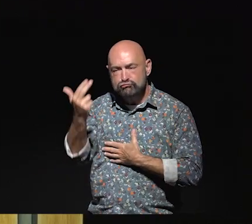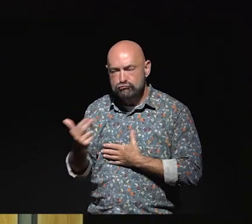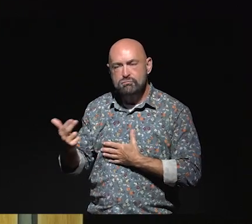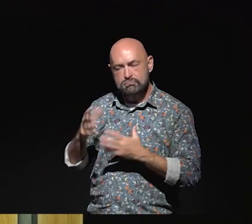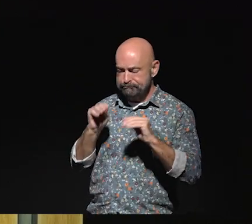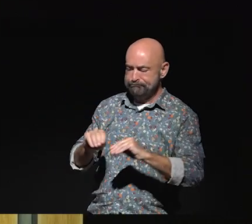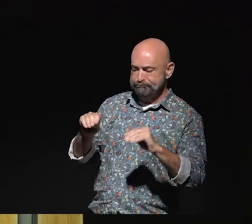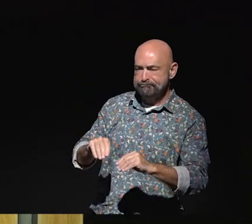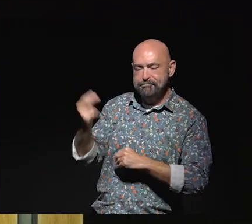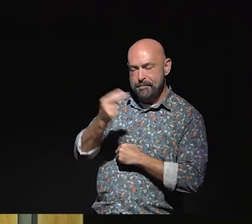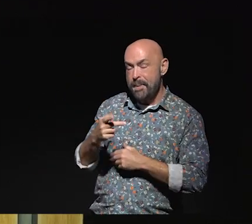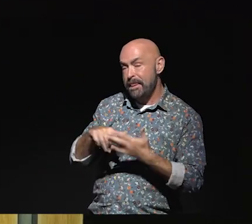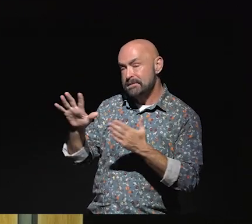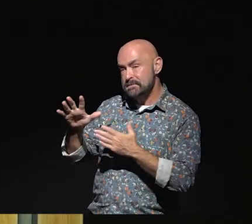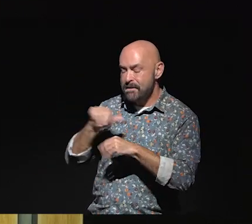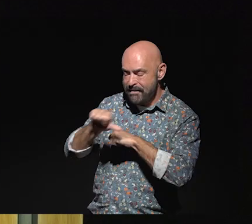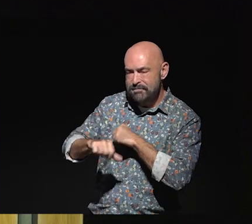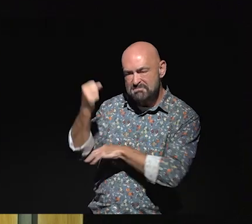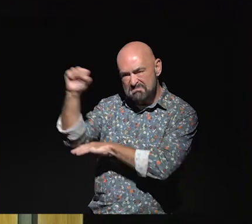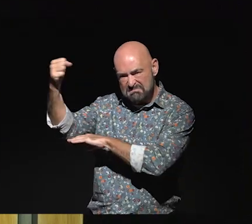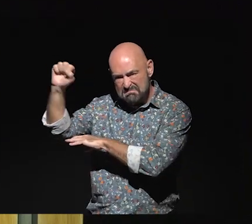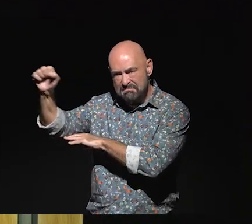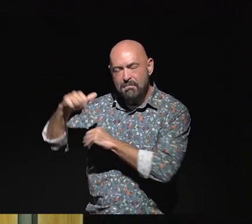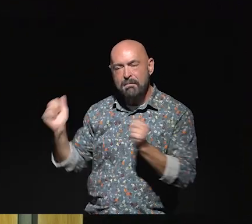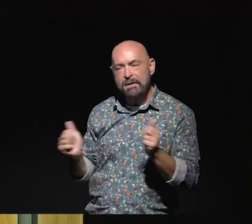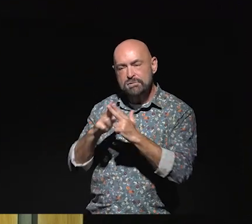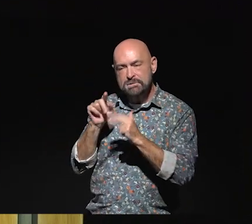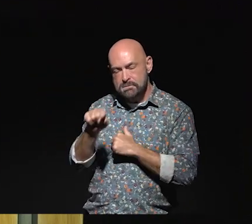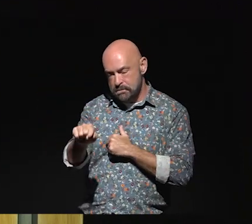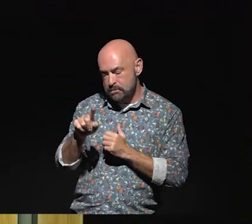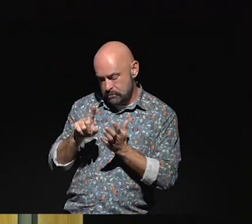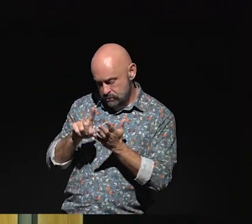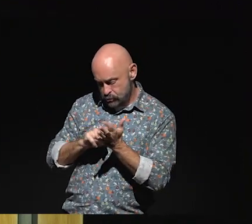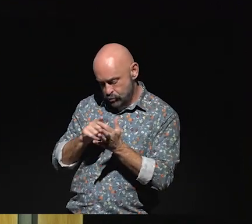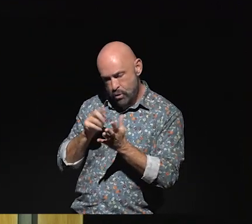in revolutionary Paris, the studio of Jacques-Louis David,